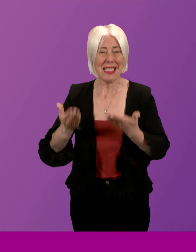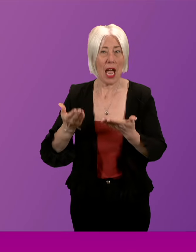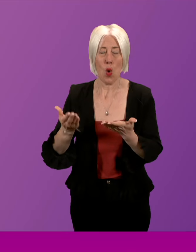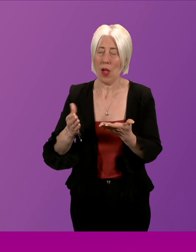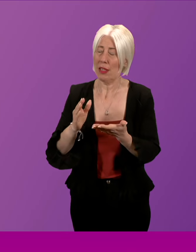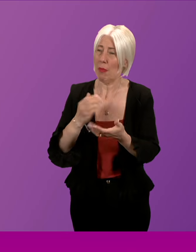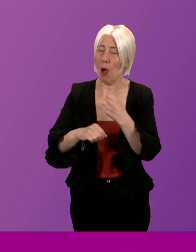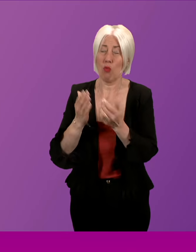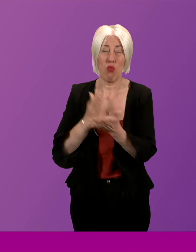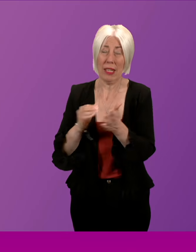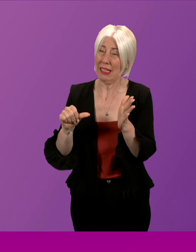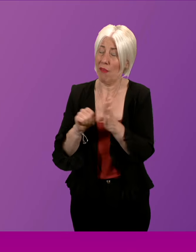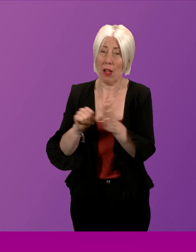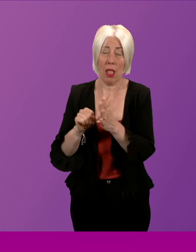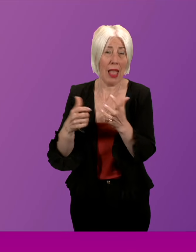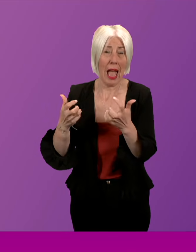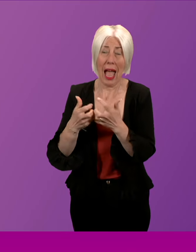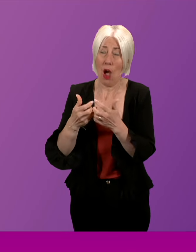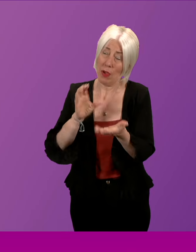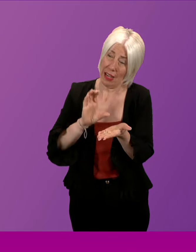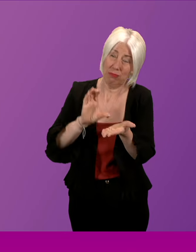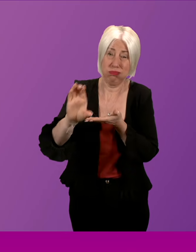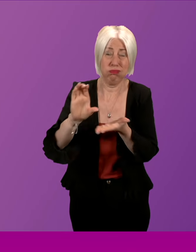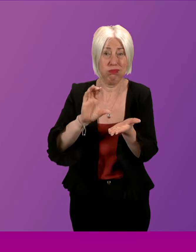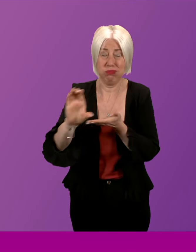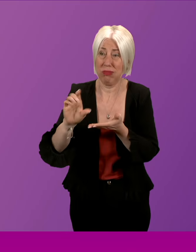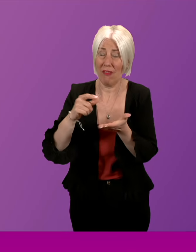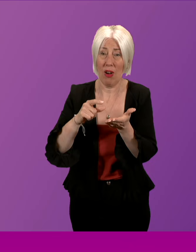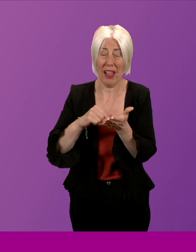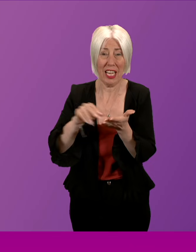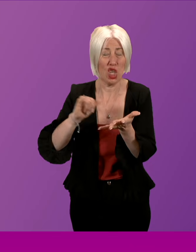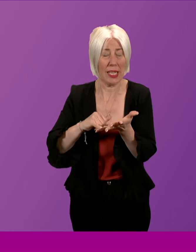difficulties in the delivery of capital investment projects in the health service. The Government